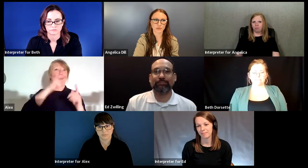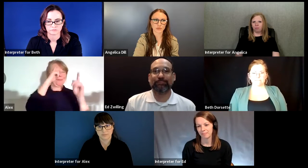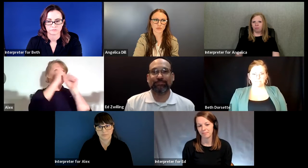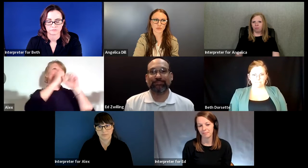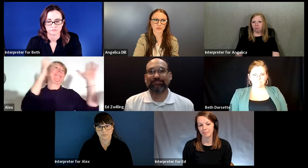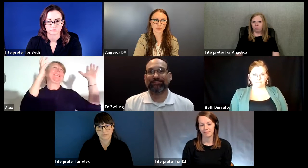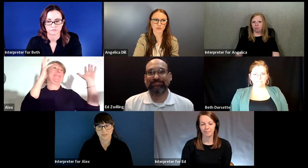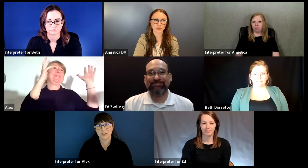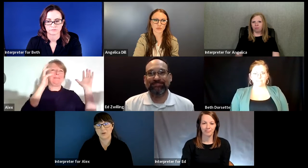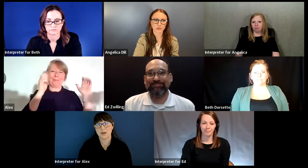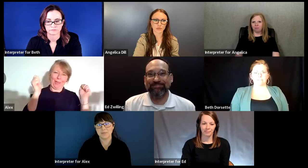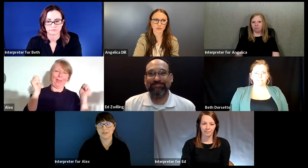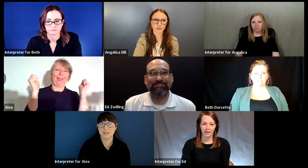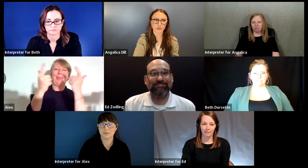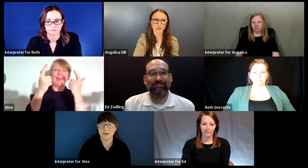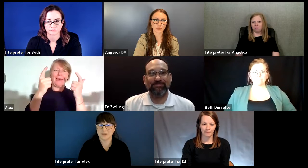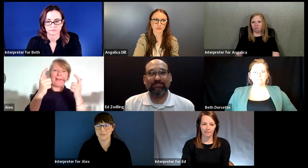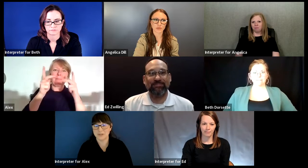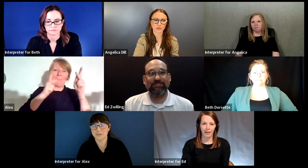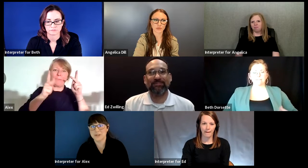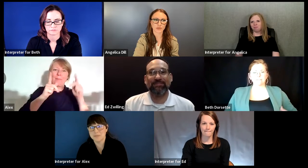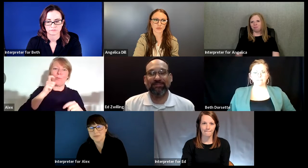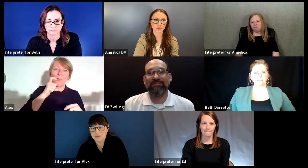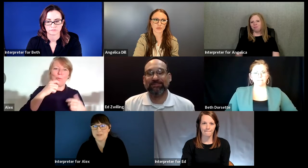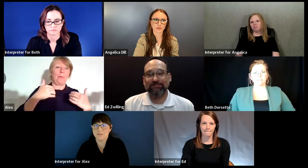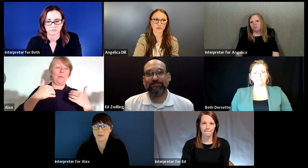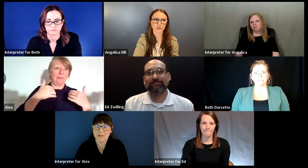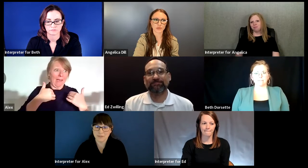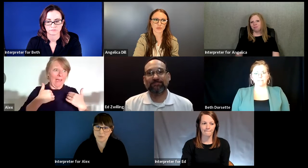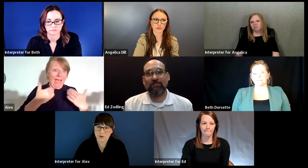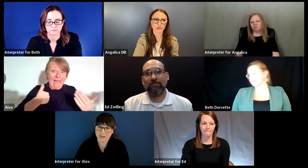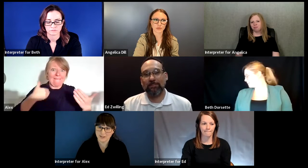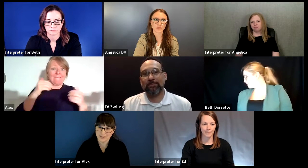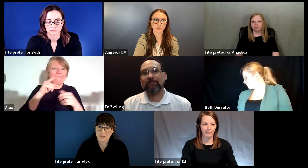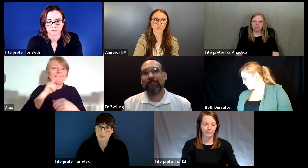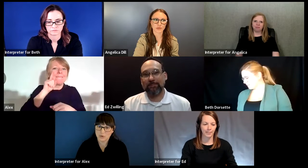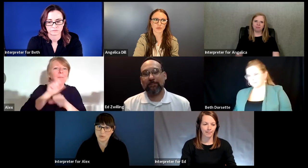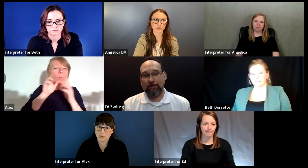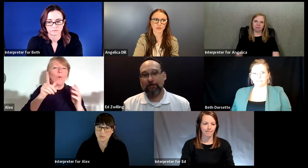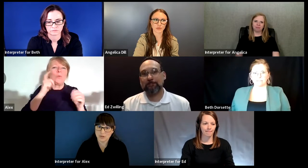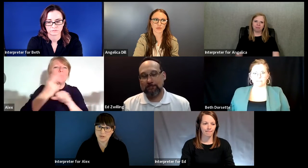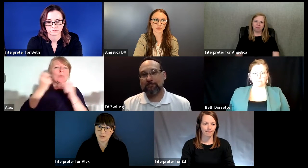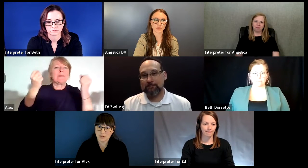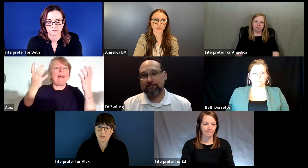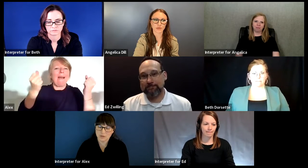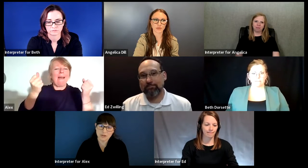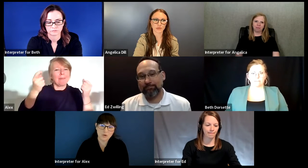You know, I believe or my dream would be for everyone who, you know